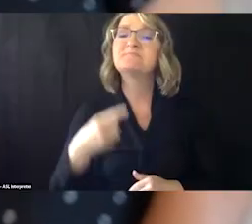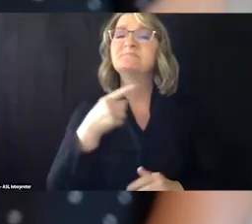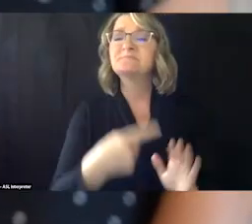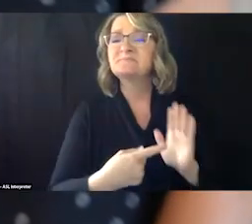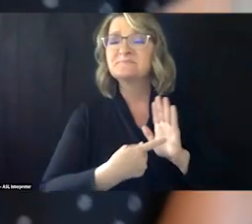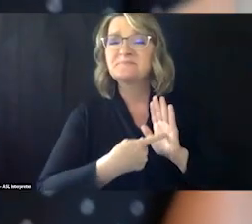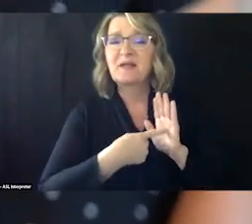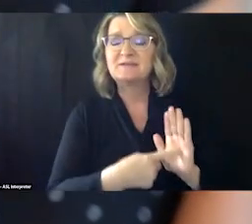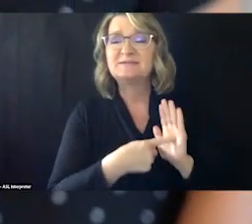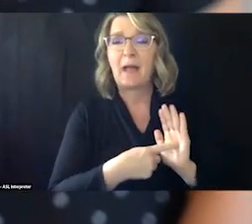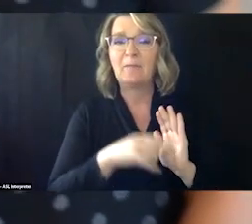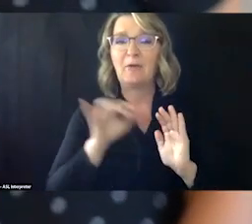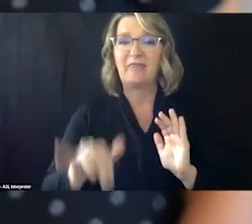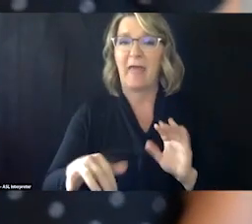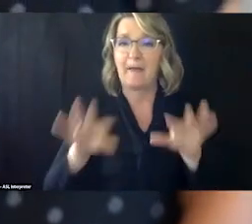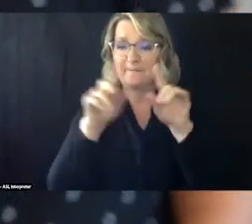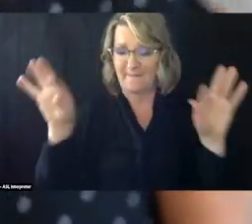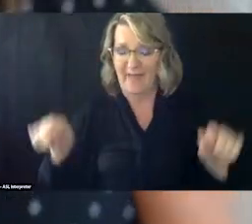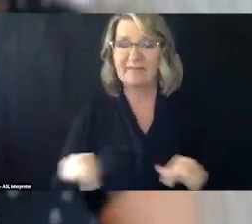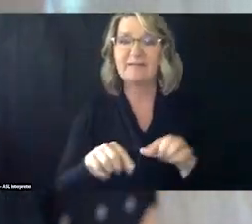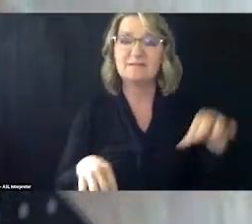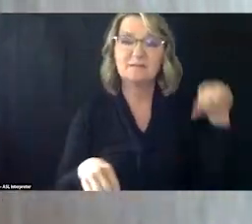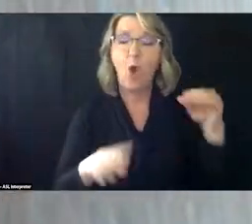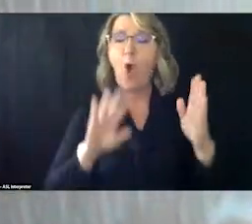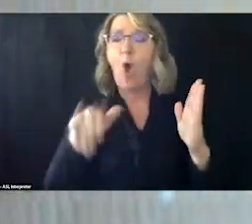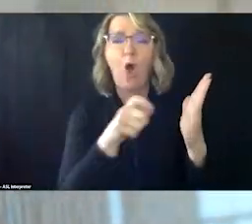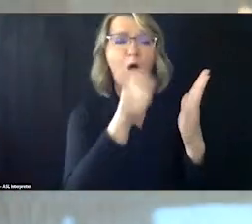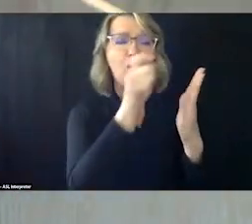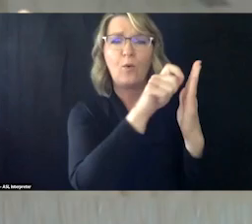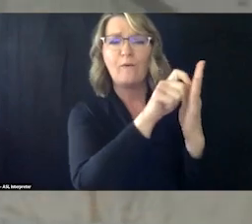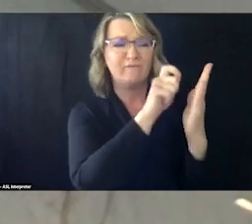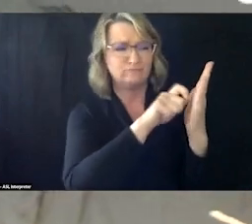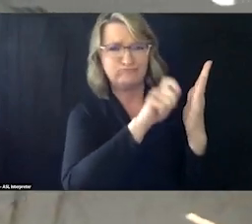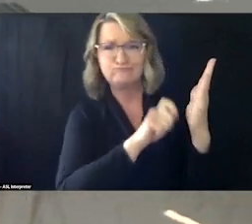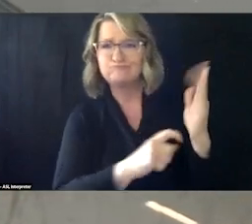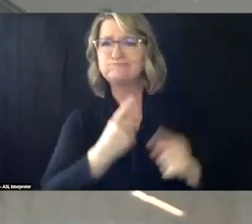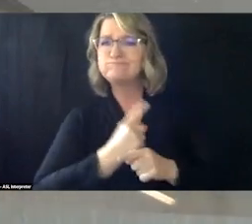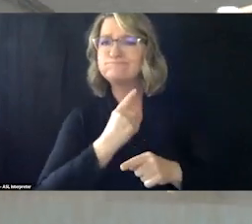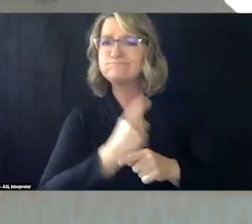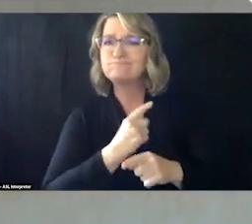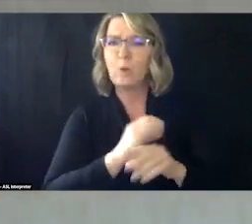this is an example of again that ballot all the ovals were completed correctly there's